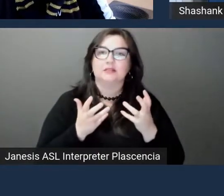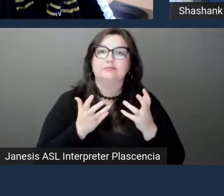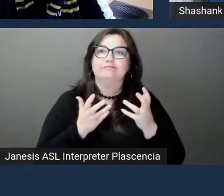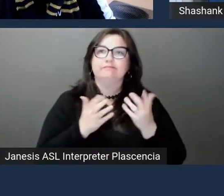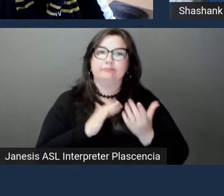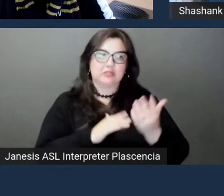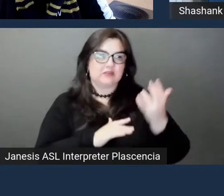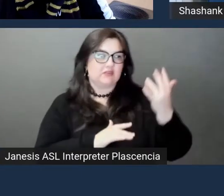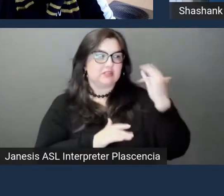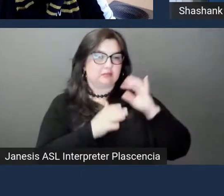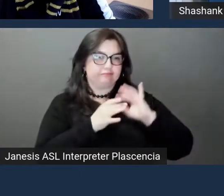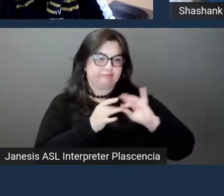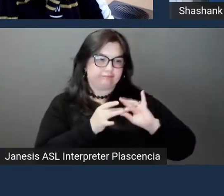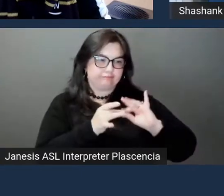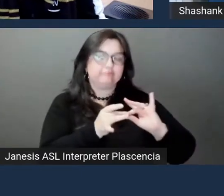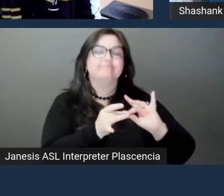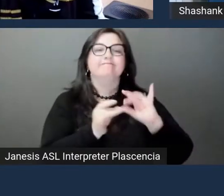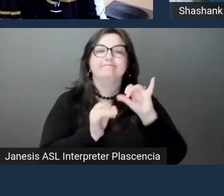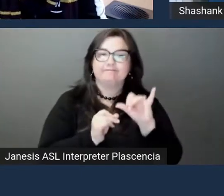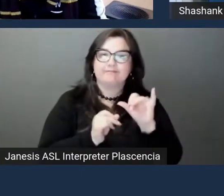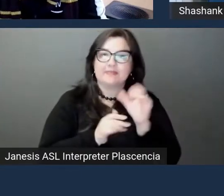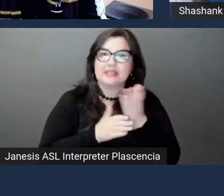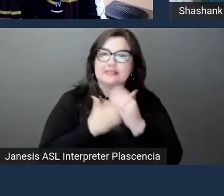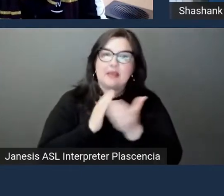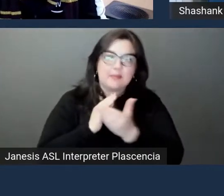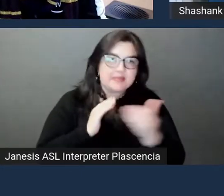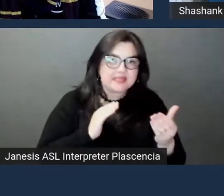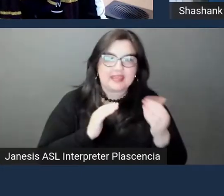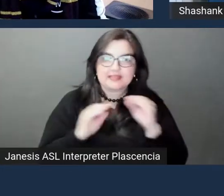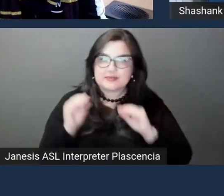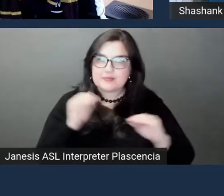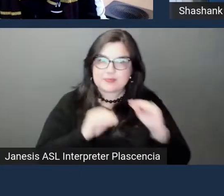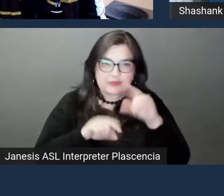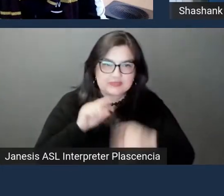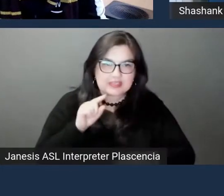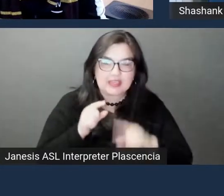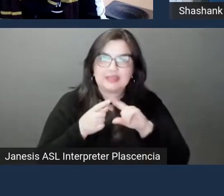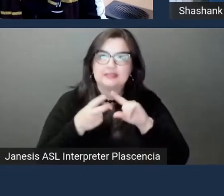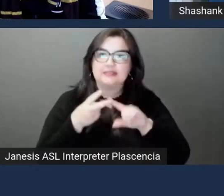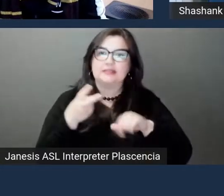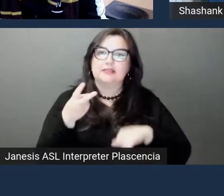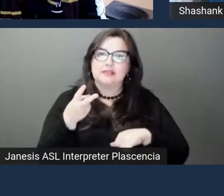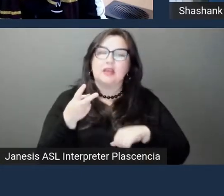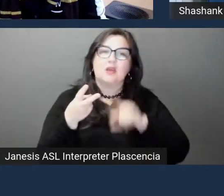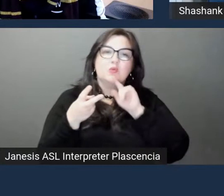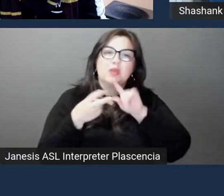There are things that I cannot move on, and this is has to do with the permissions more,